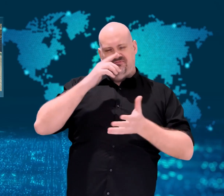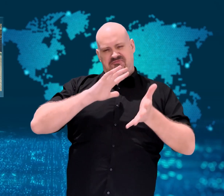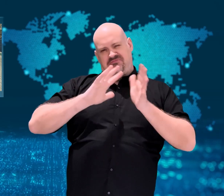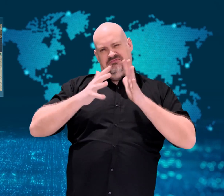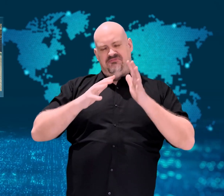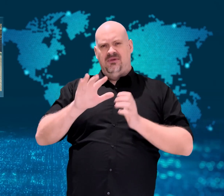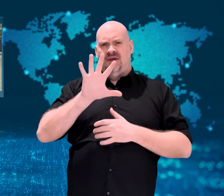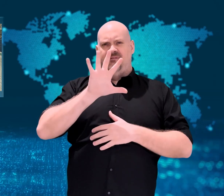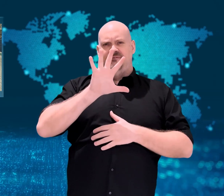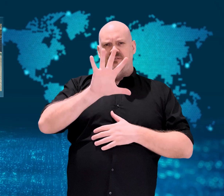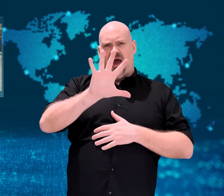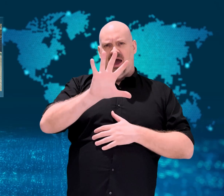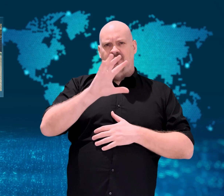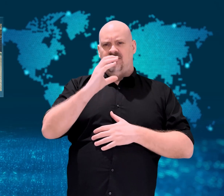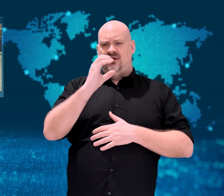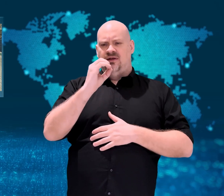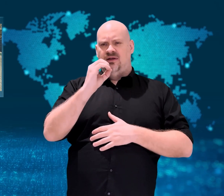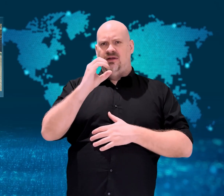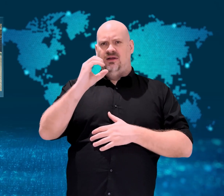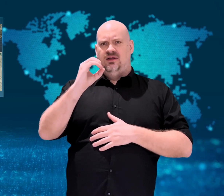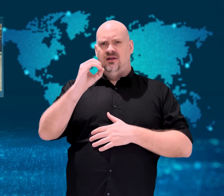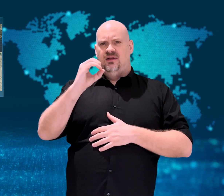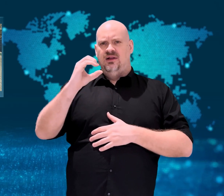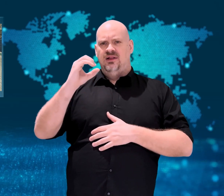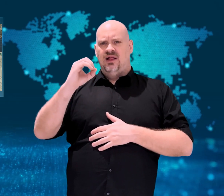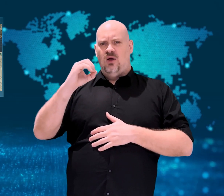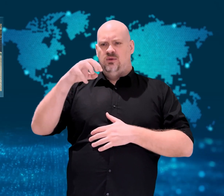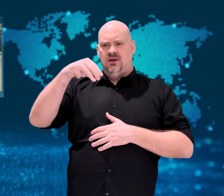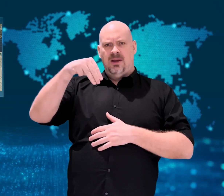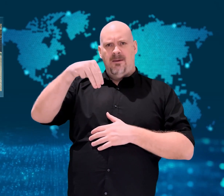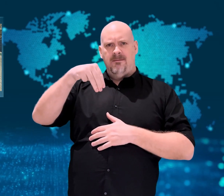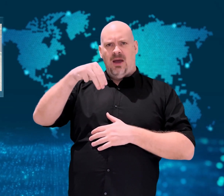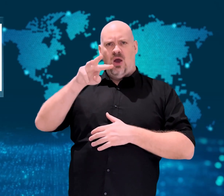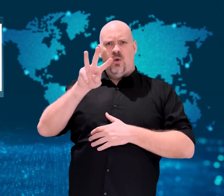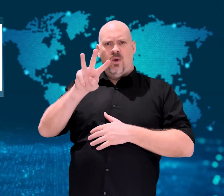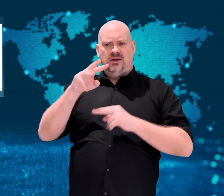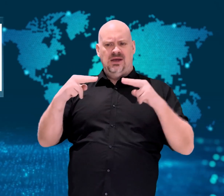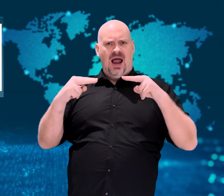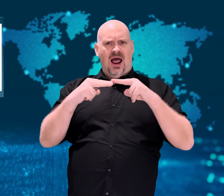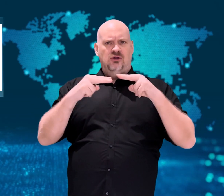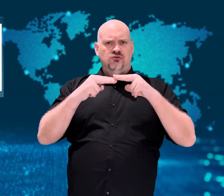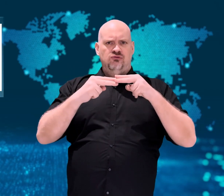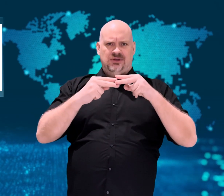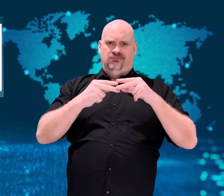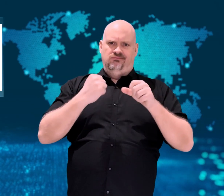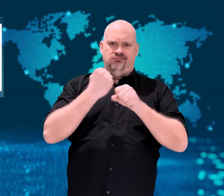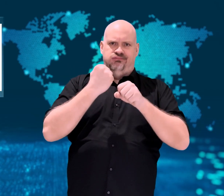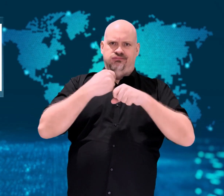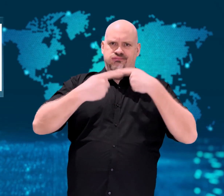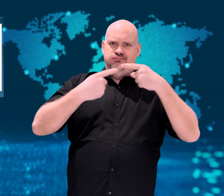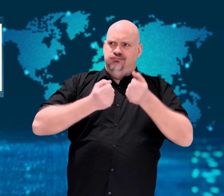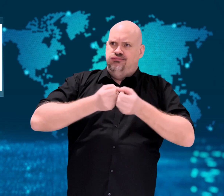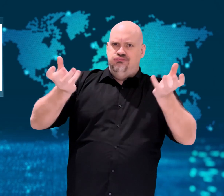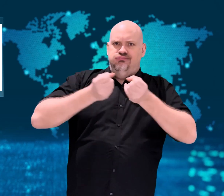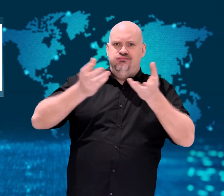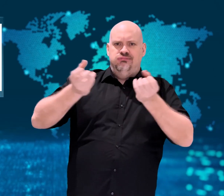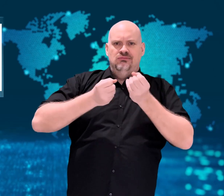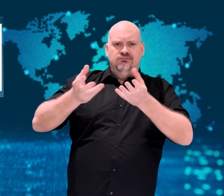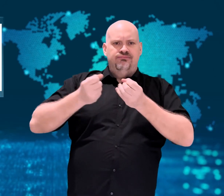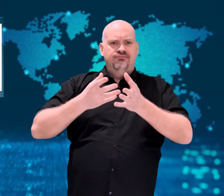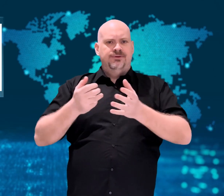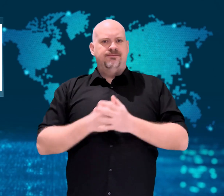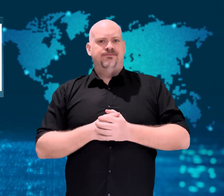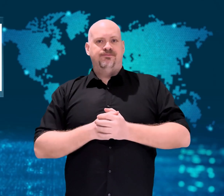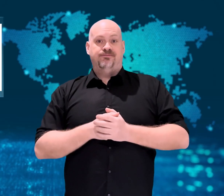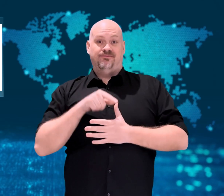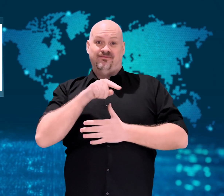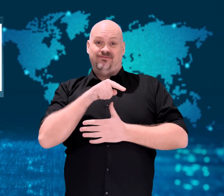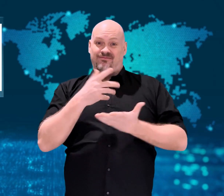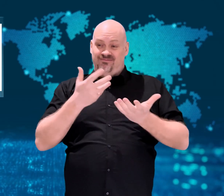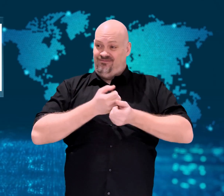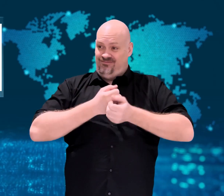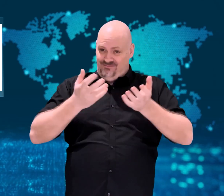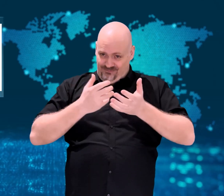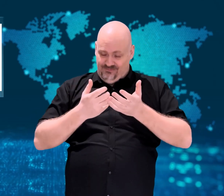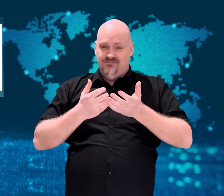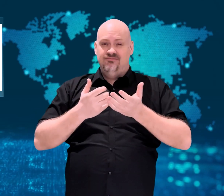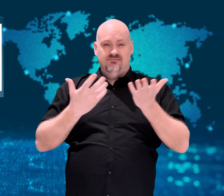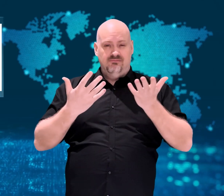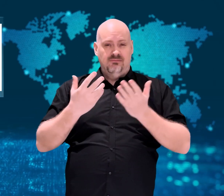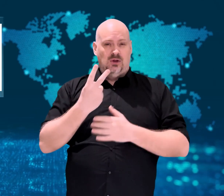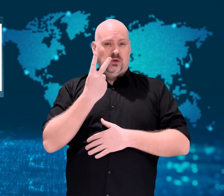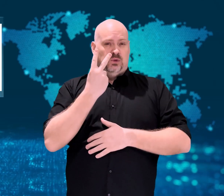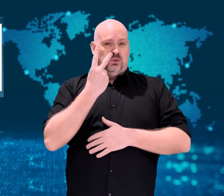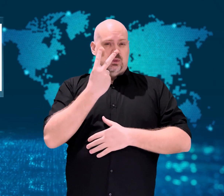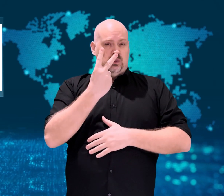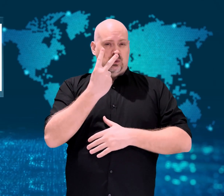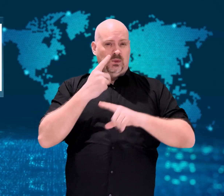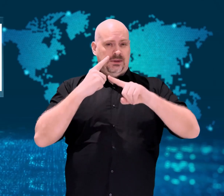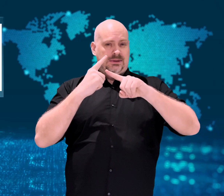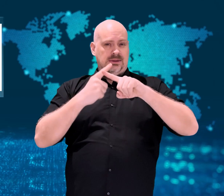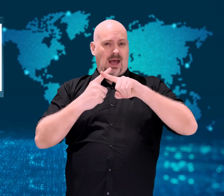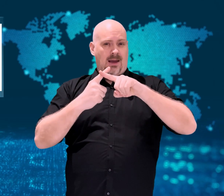This will produce more than double of Ethiopia's current electrical output.